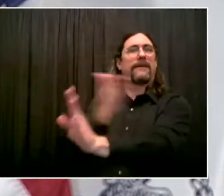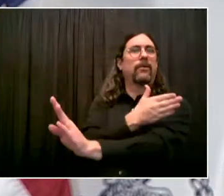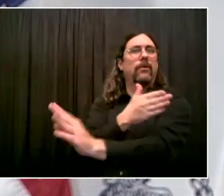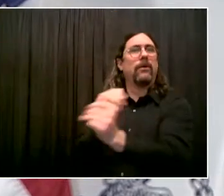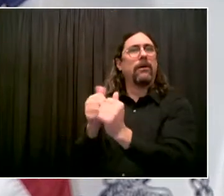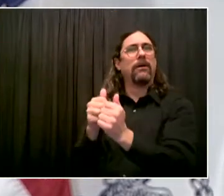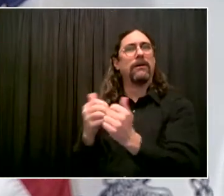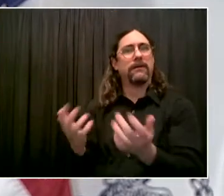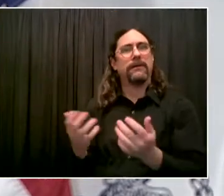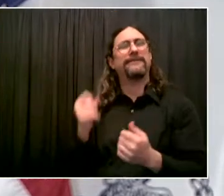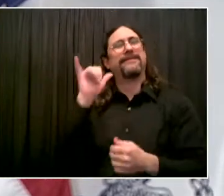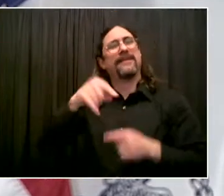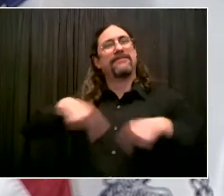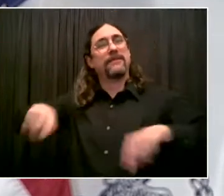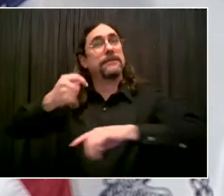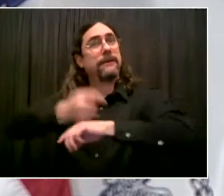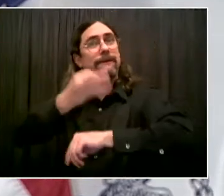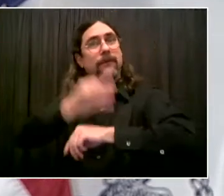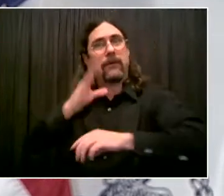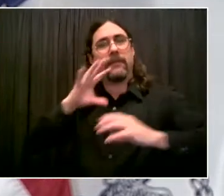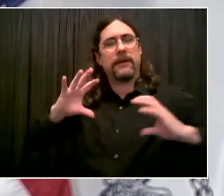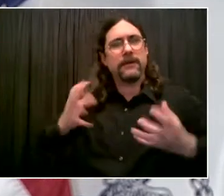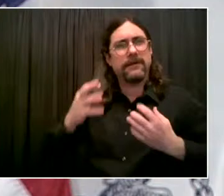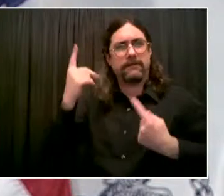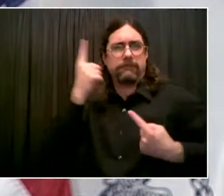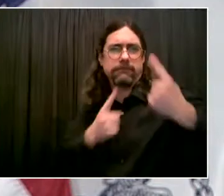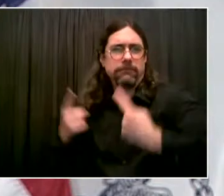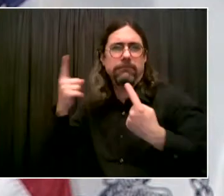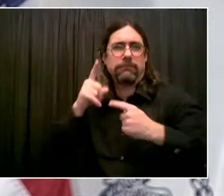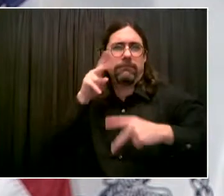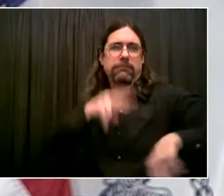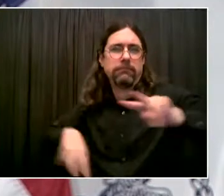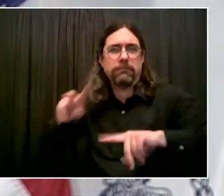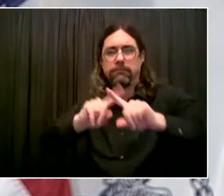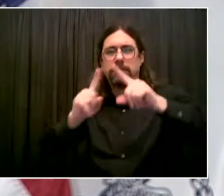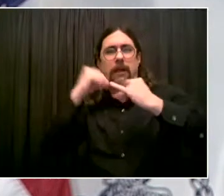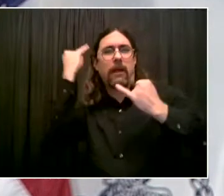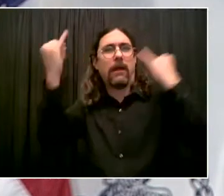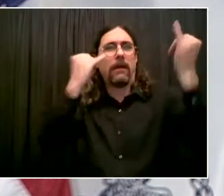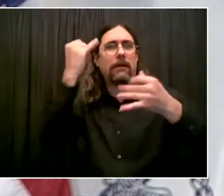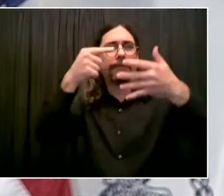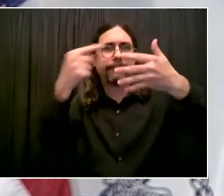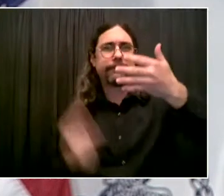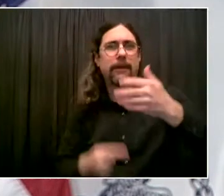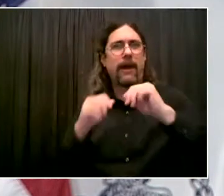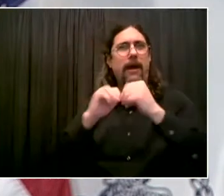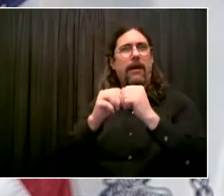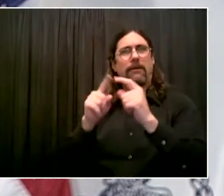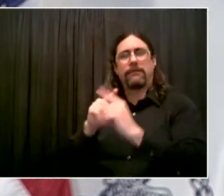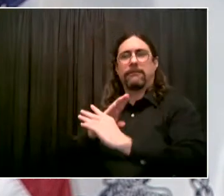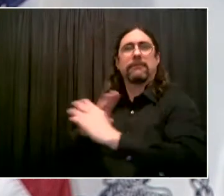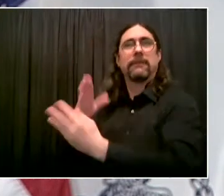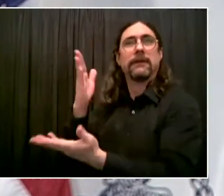WHO O RAE LEADING